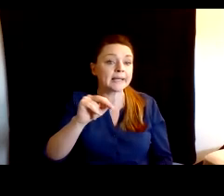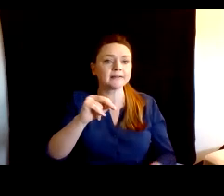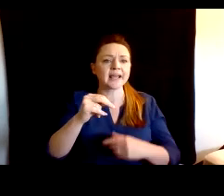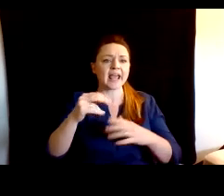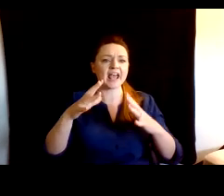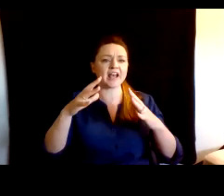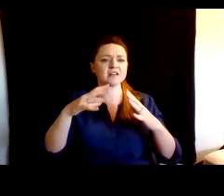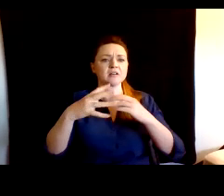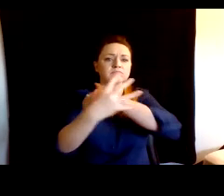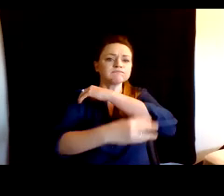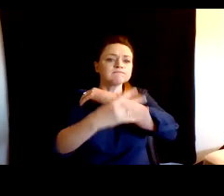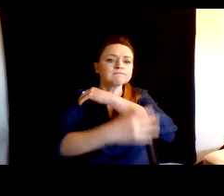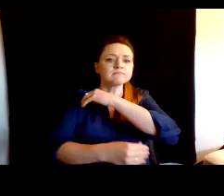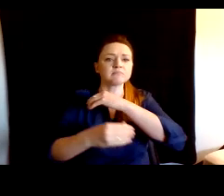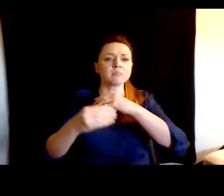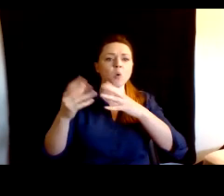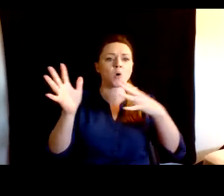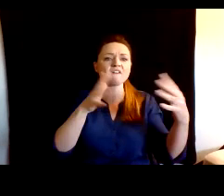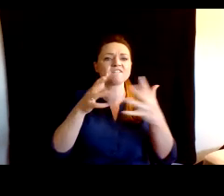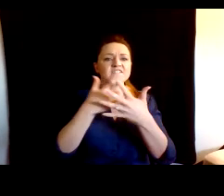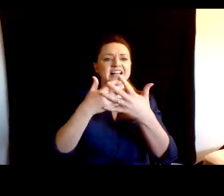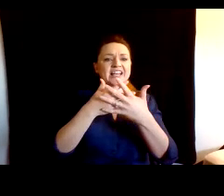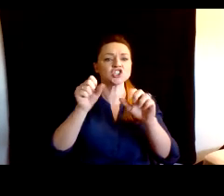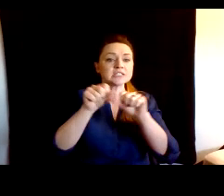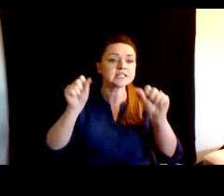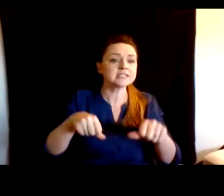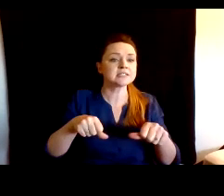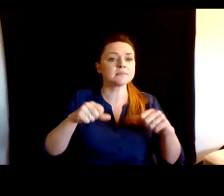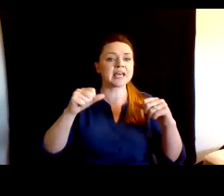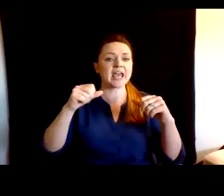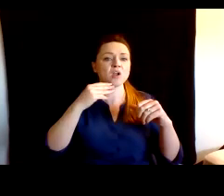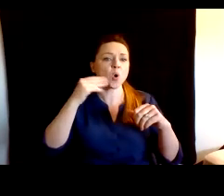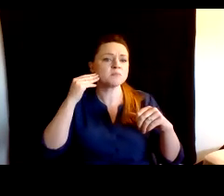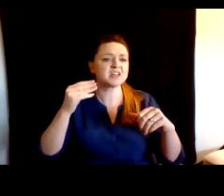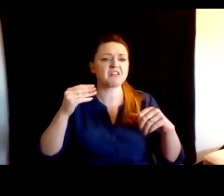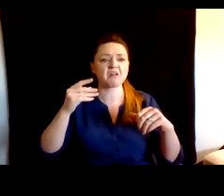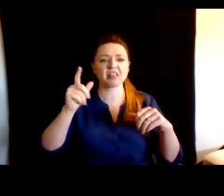in low income communities. Those things can certainly cause respiratory issues.